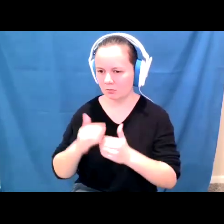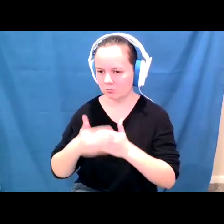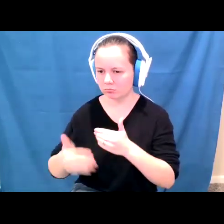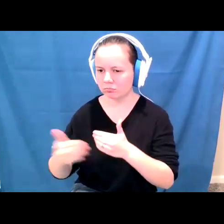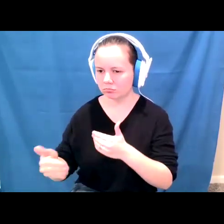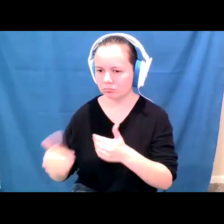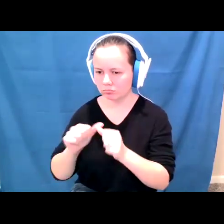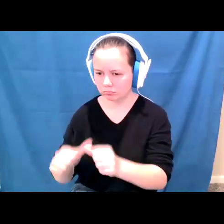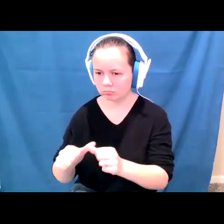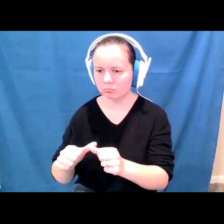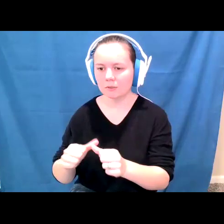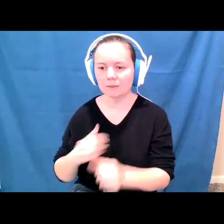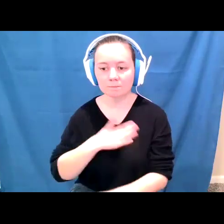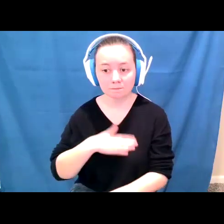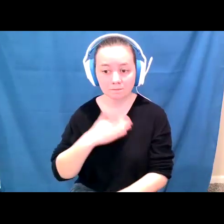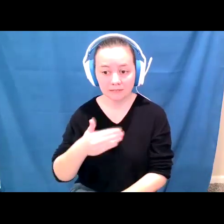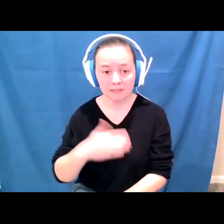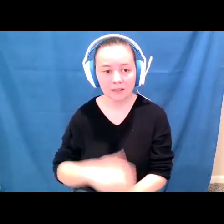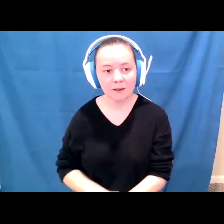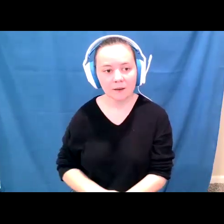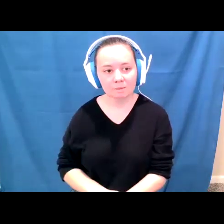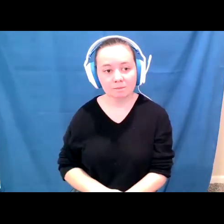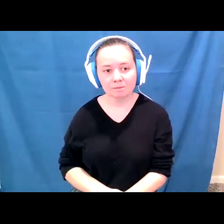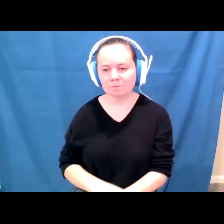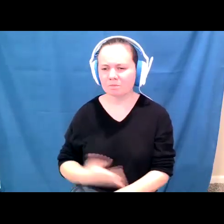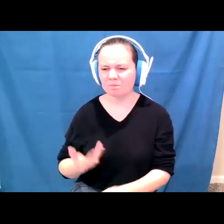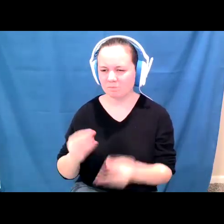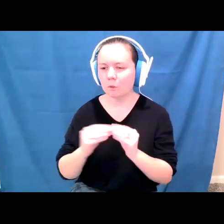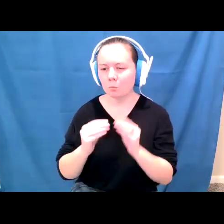Next slide, please. I think this is just more examples